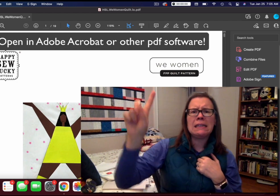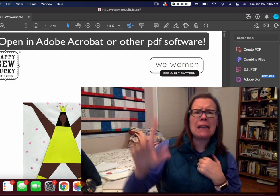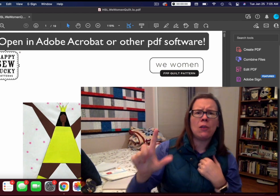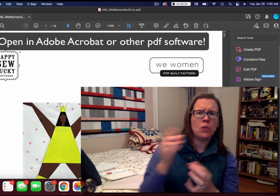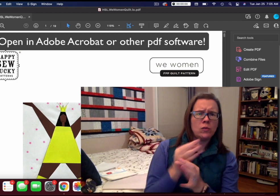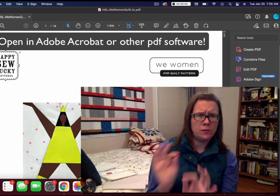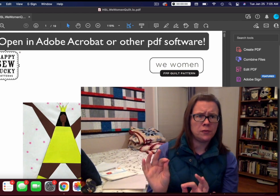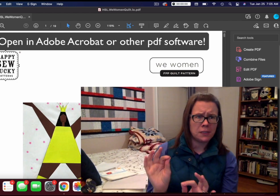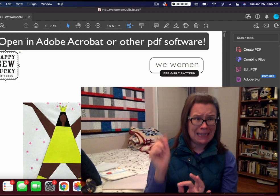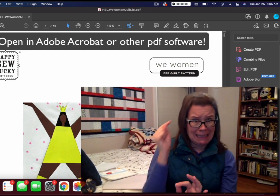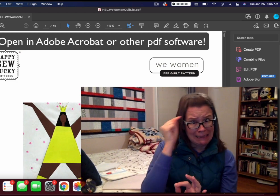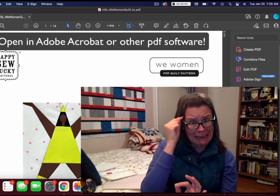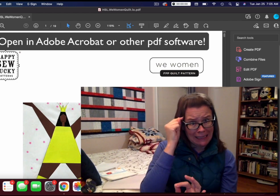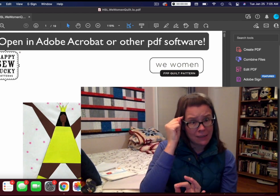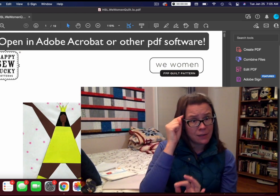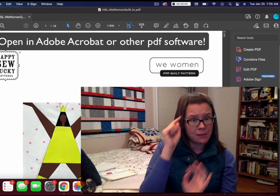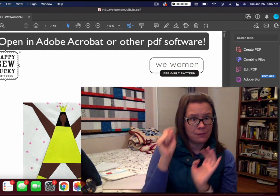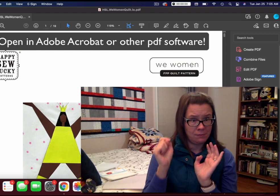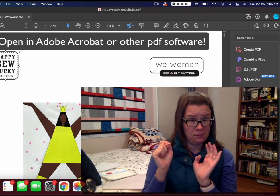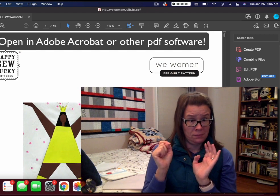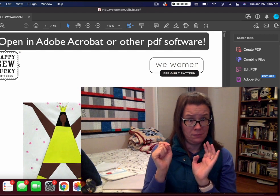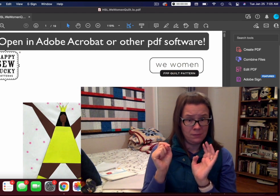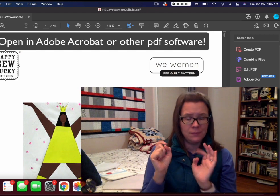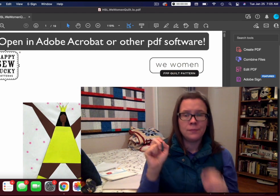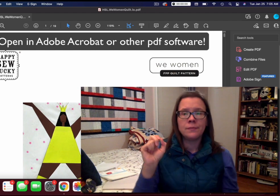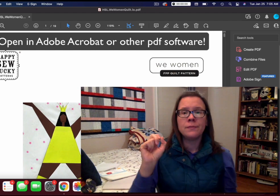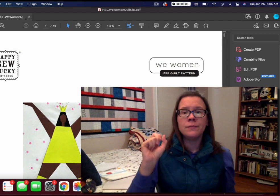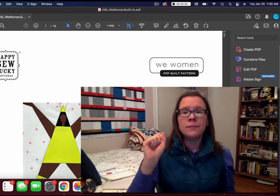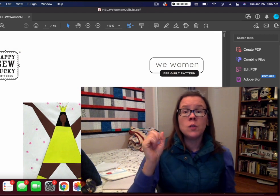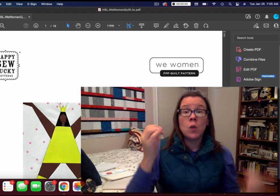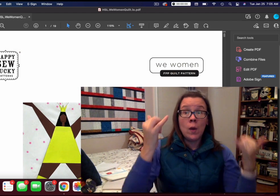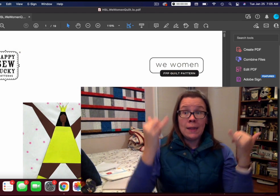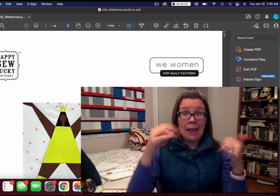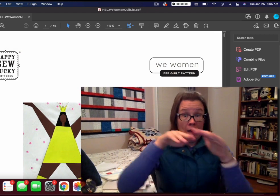with someone else who has a larger size, it becomes a problem because we want everyone